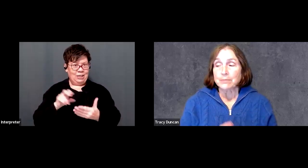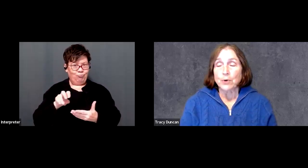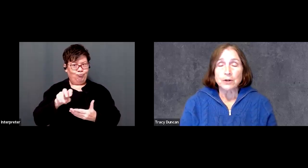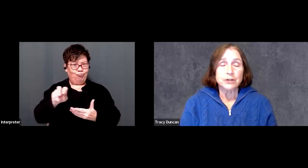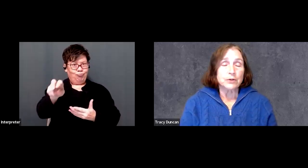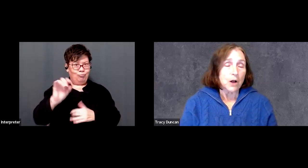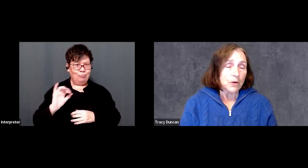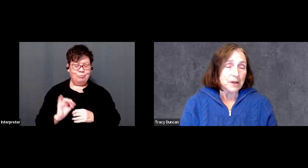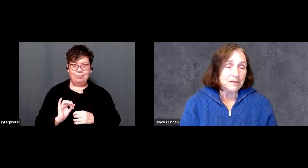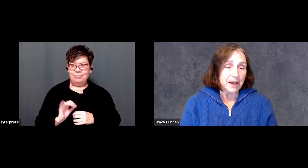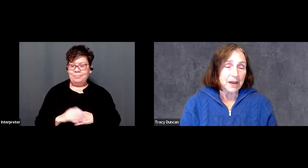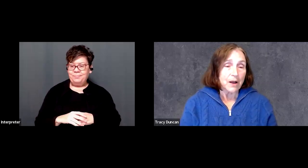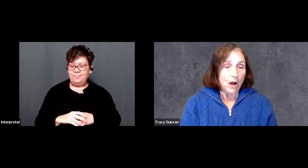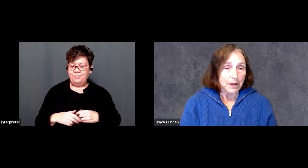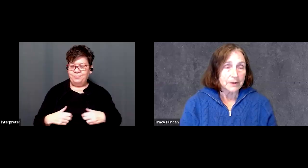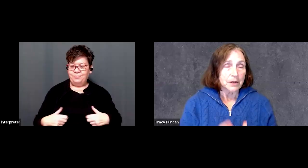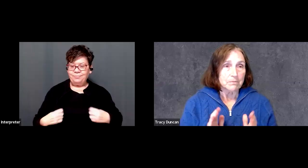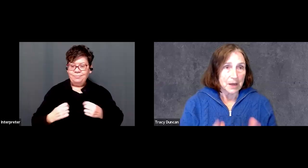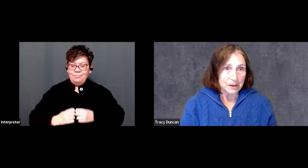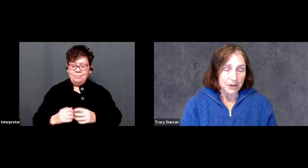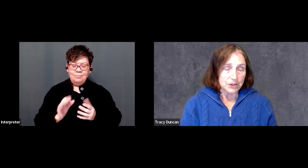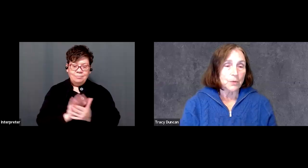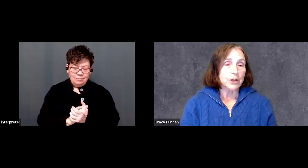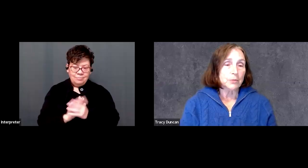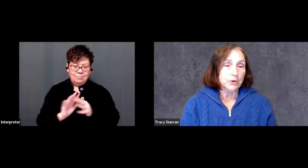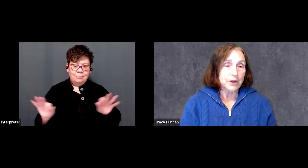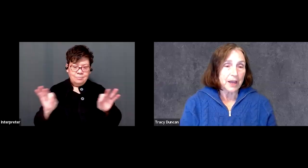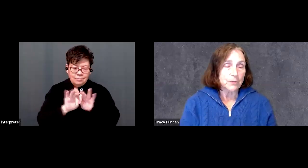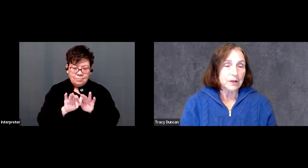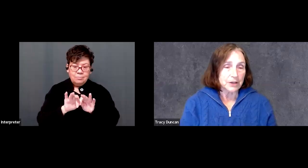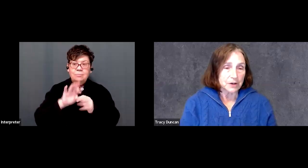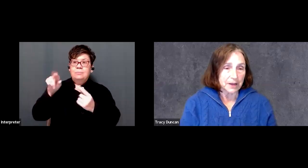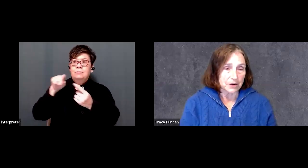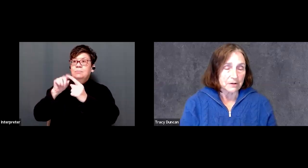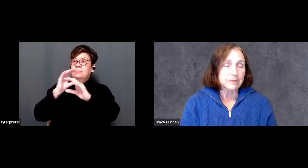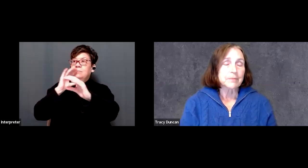It's important to always stay on message when communicating with legislators.